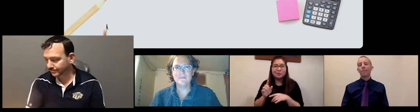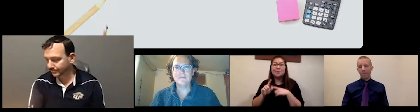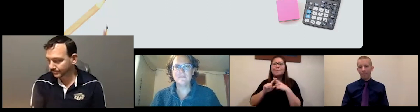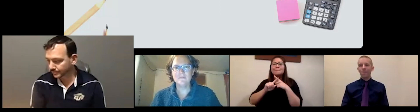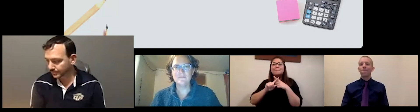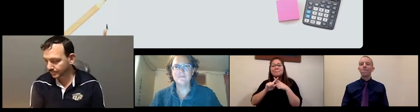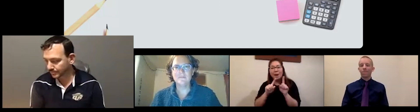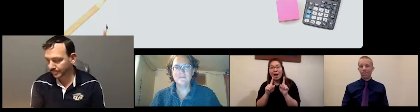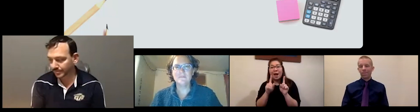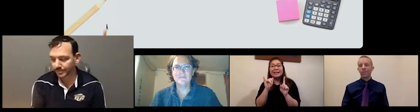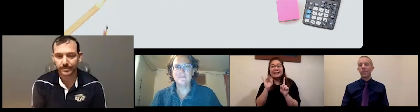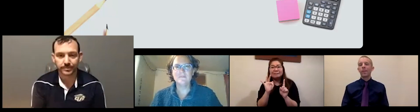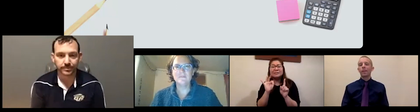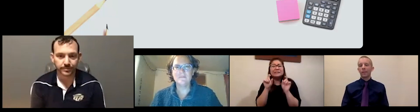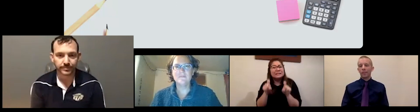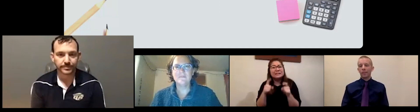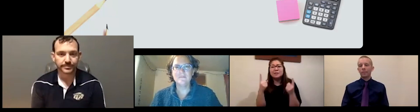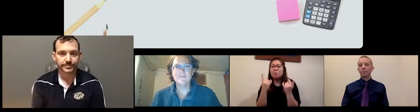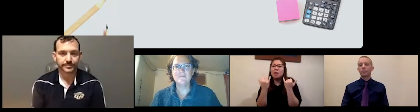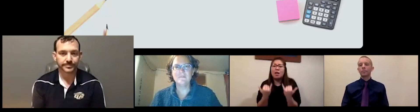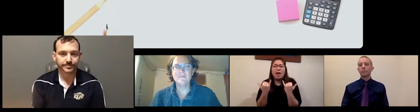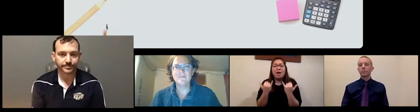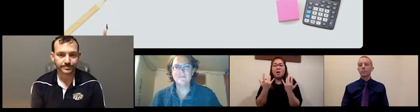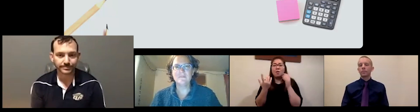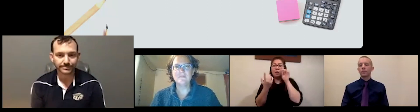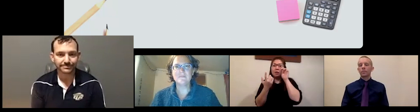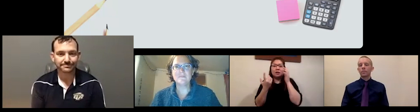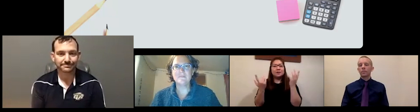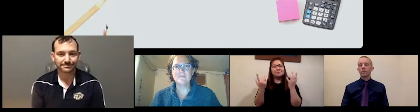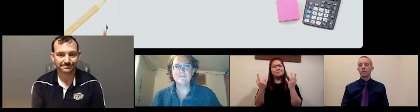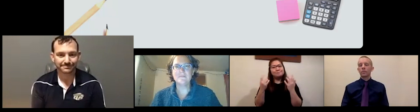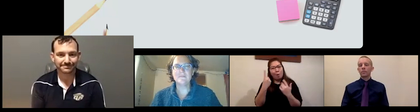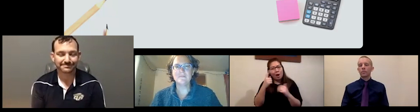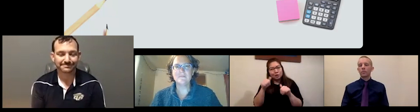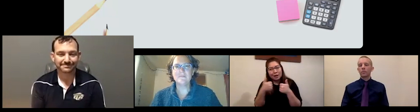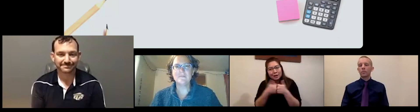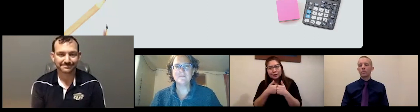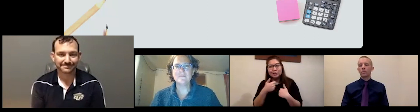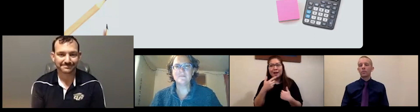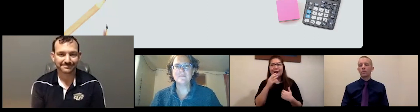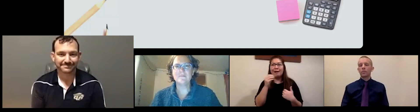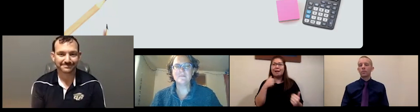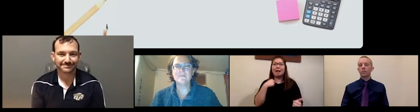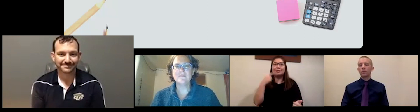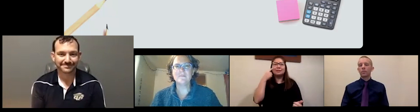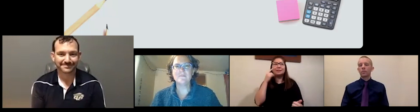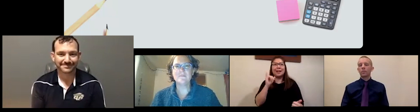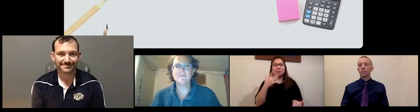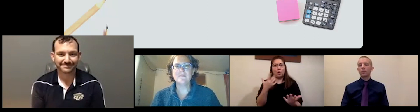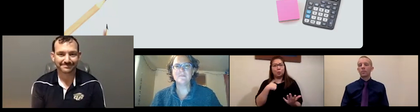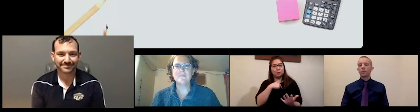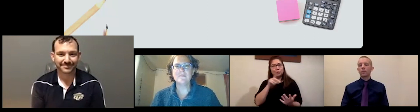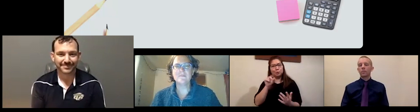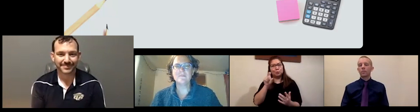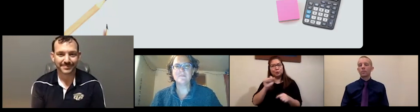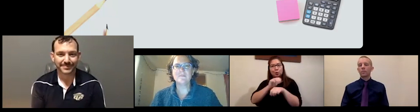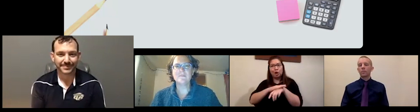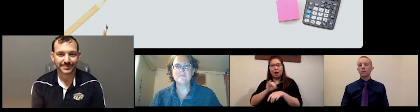If you need someone now, it’s one challenge and I think that’s what we need to work on -